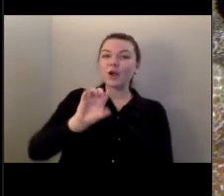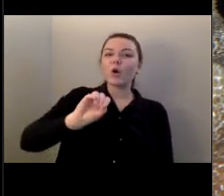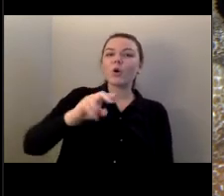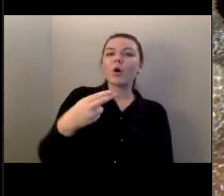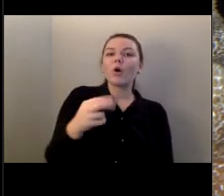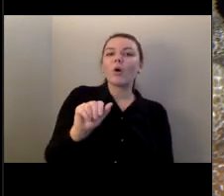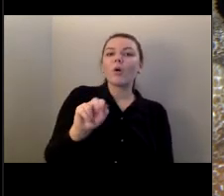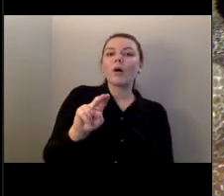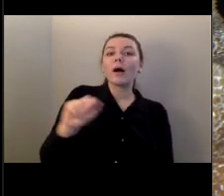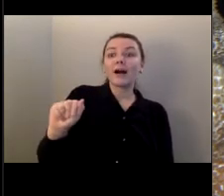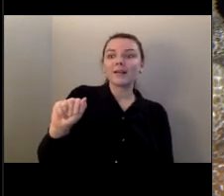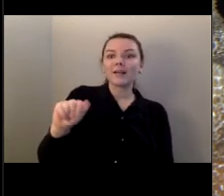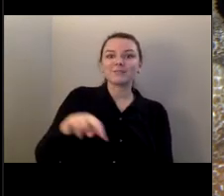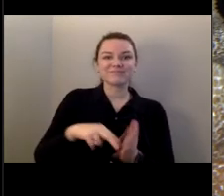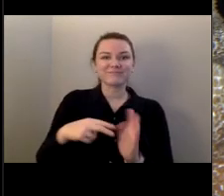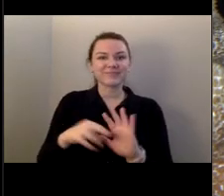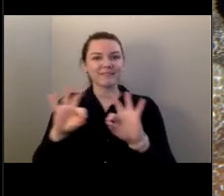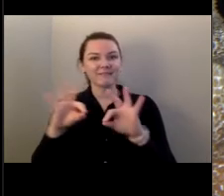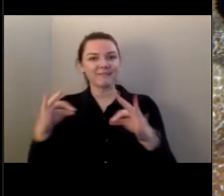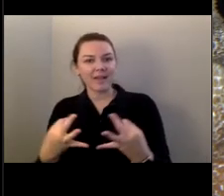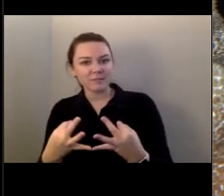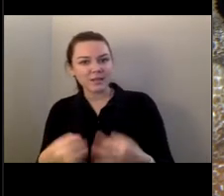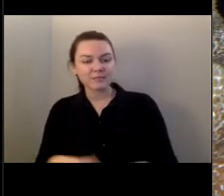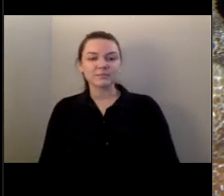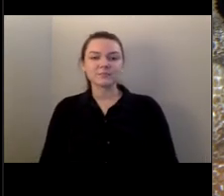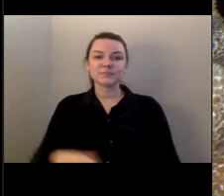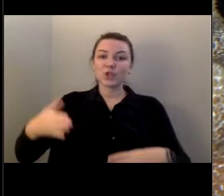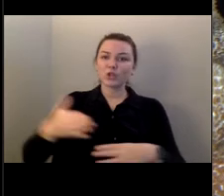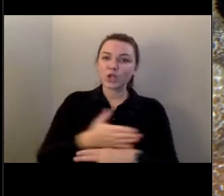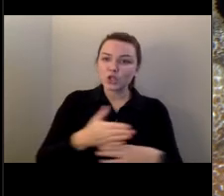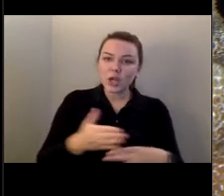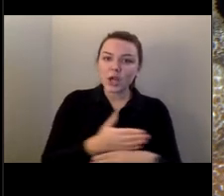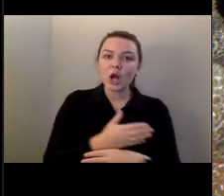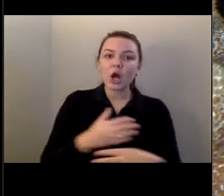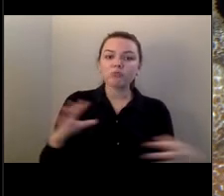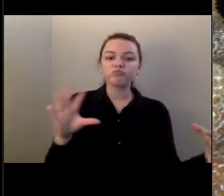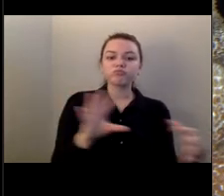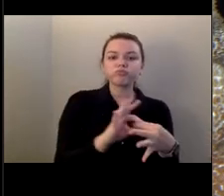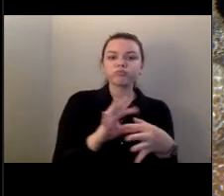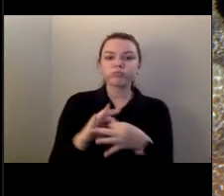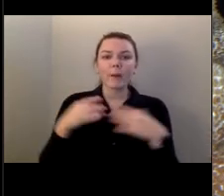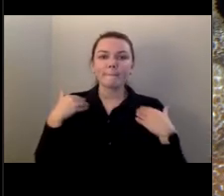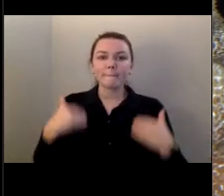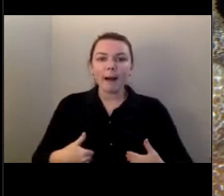They share connective tissue. They share food. They share space.